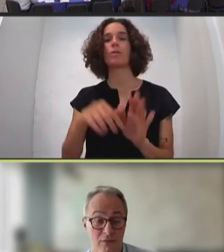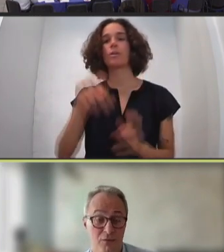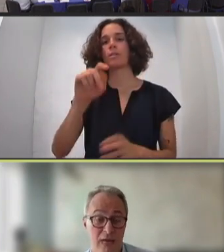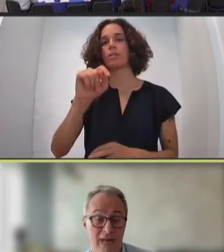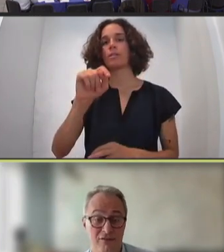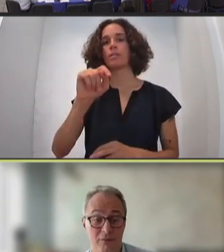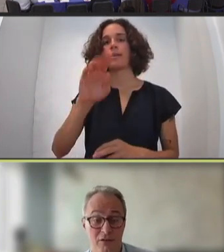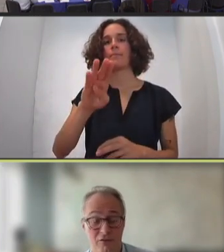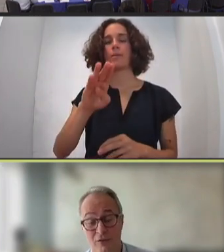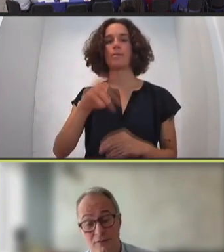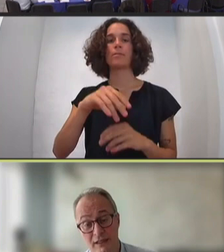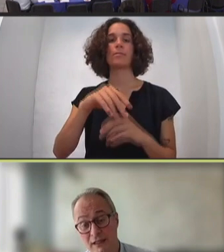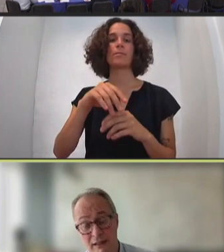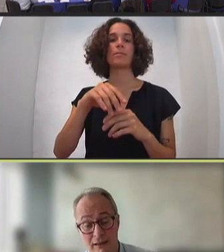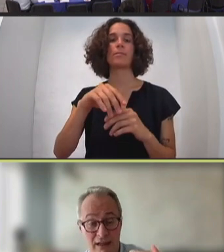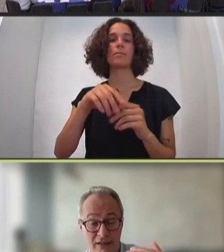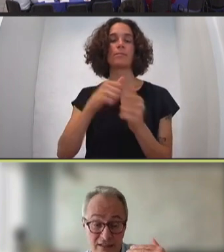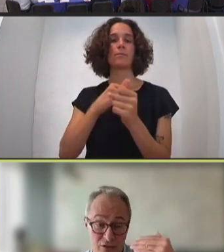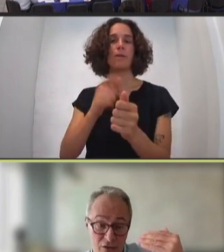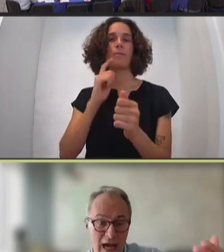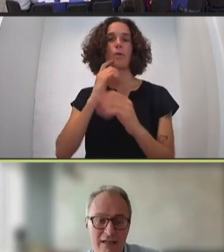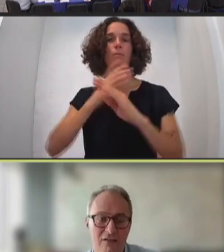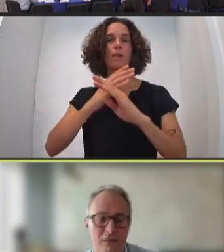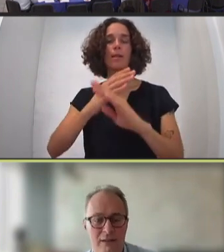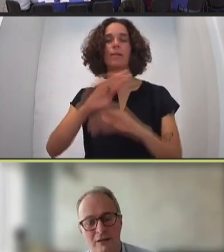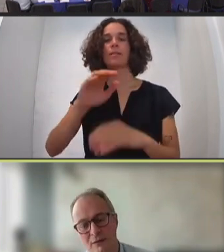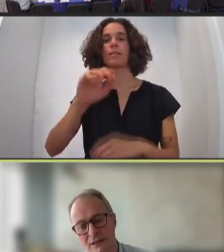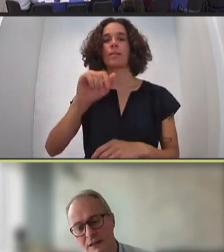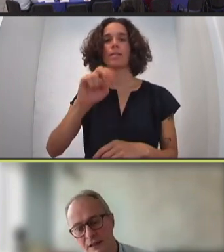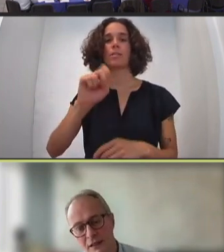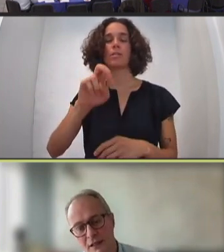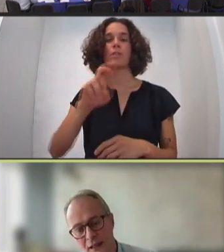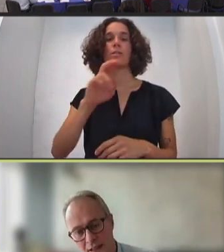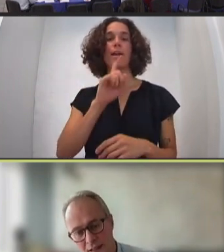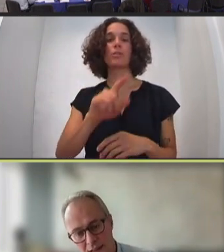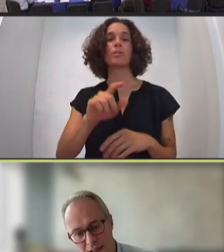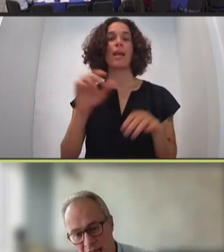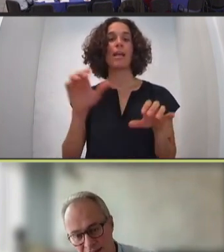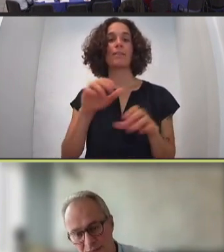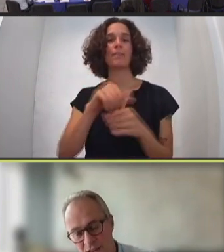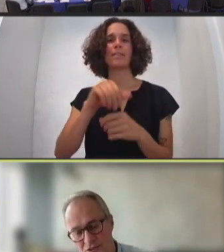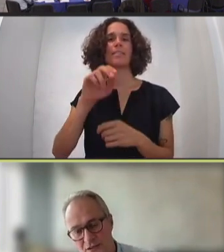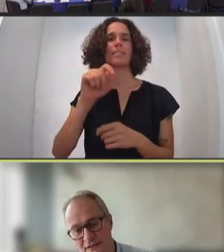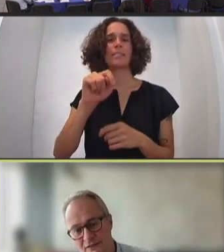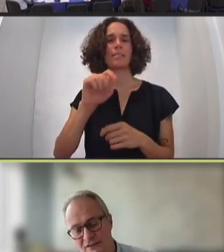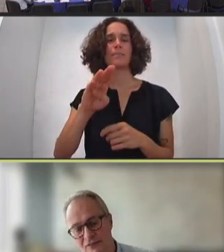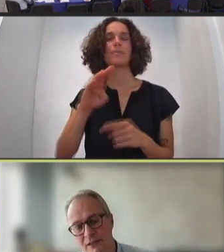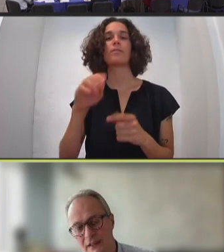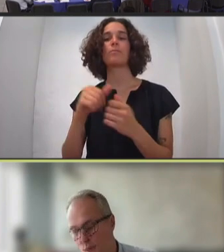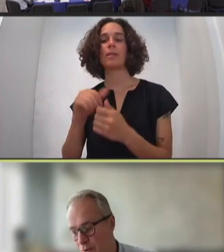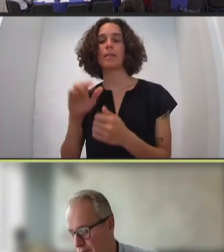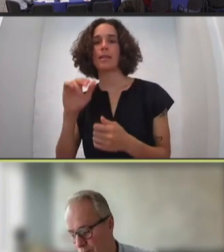for cancer immunotherapy, actually you activate TB in the cancer patient that received PD-1,